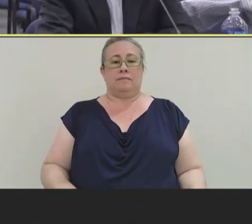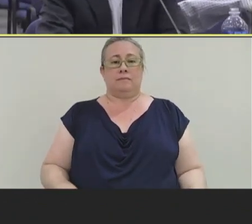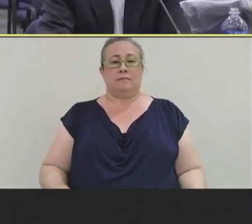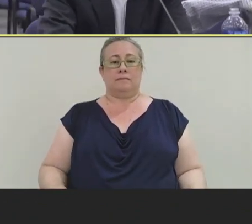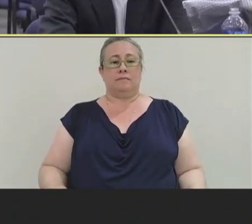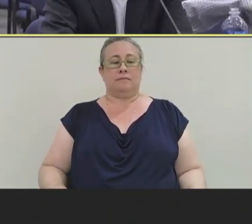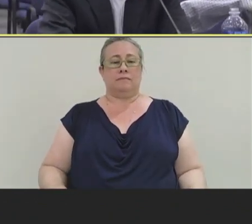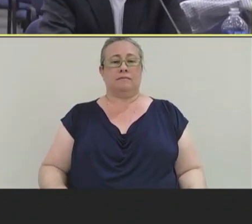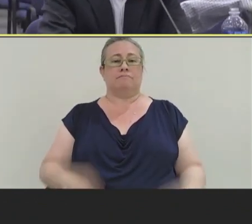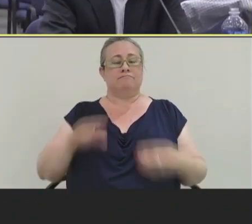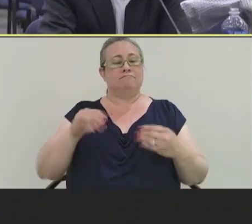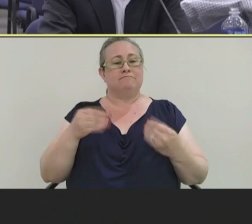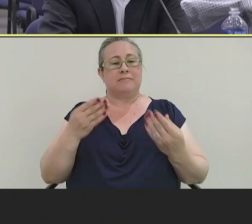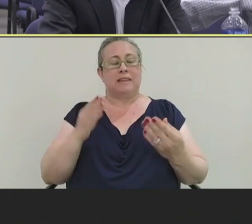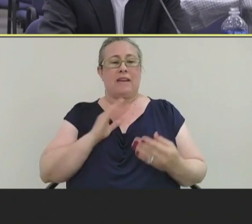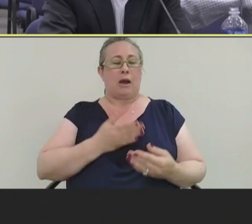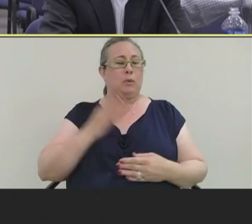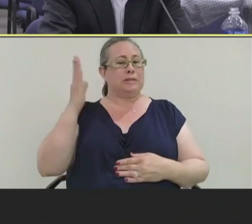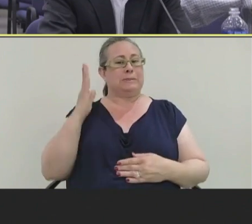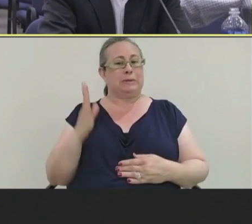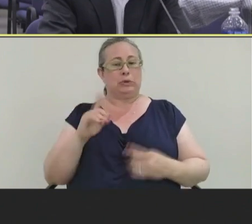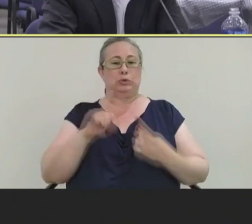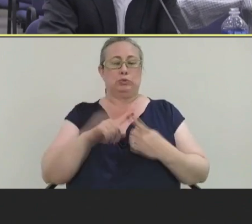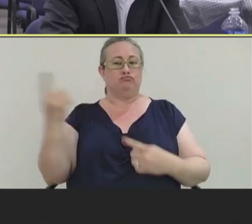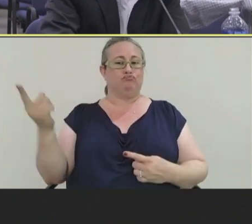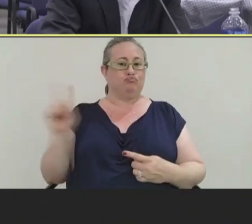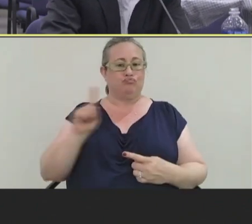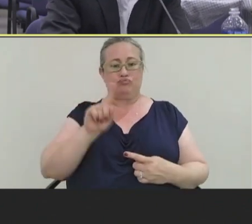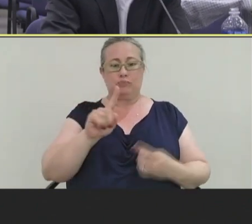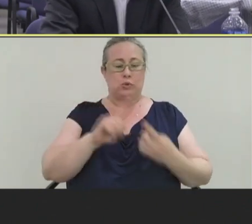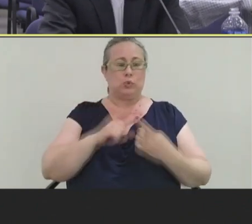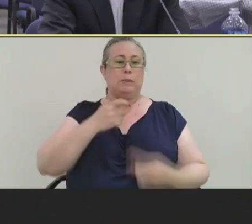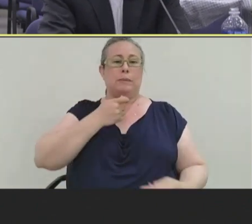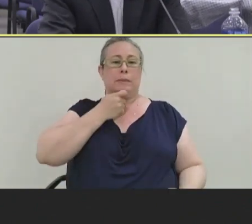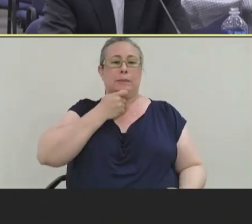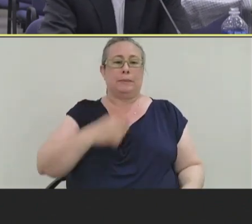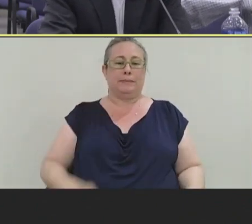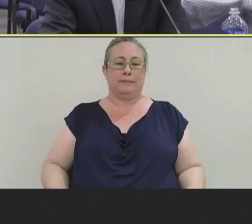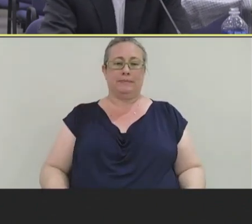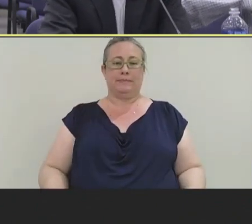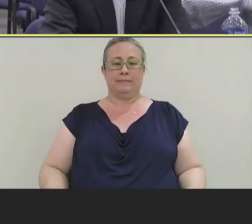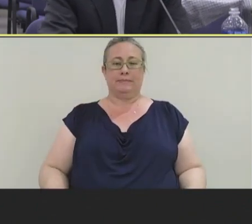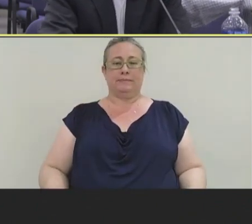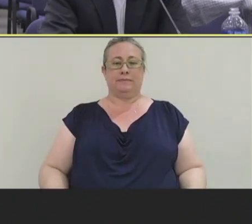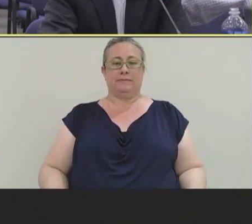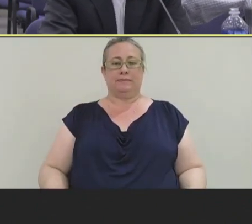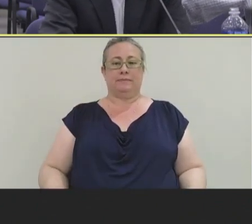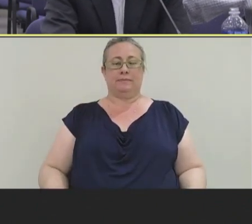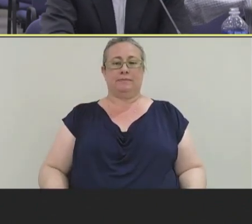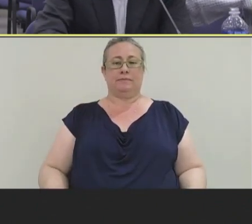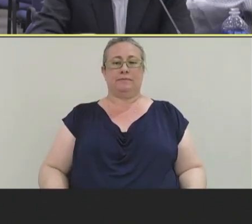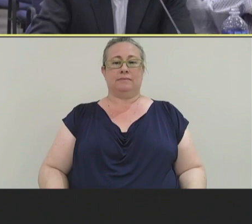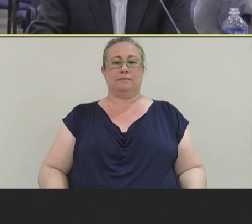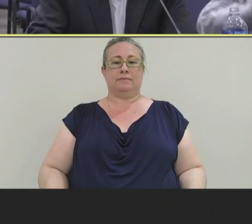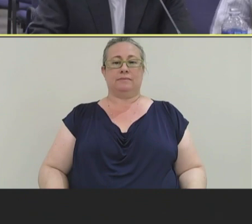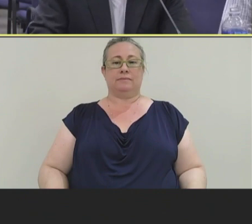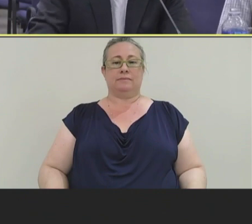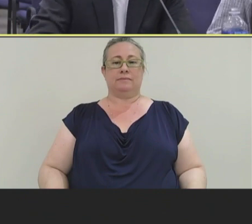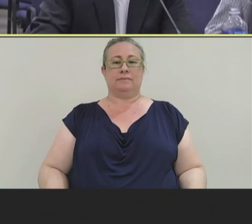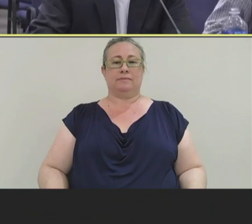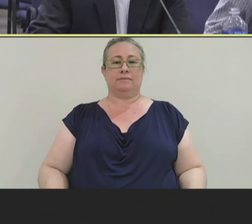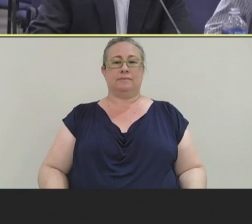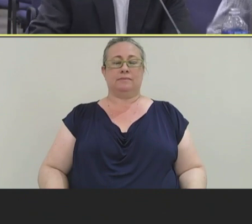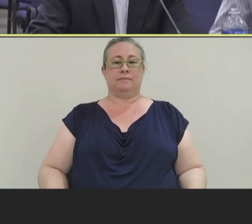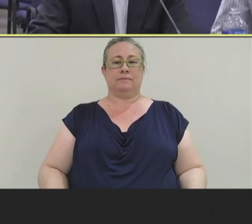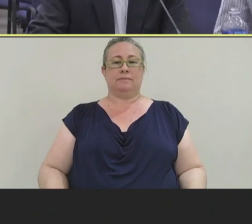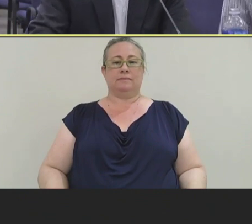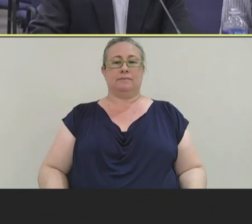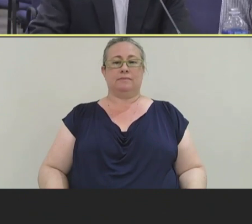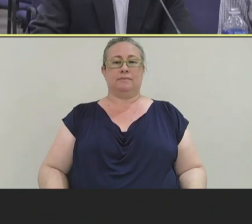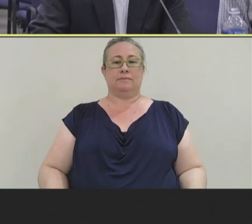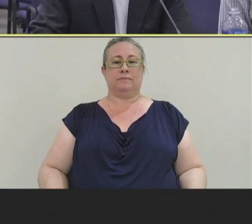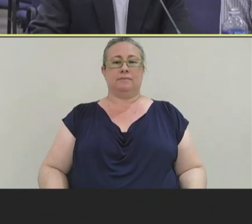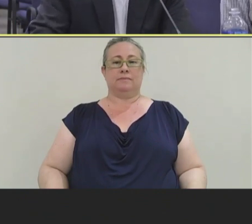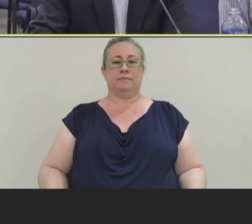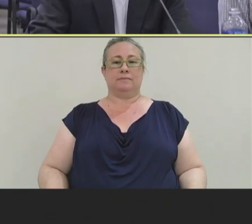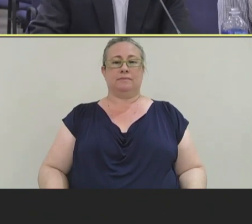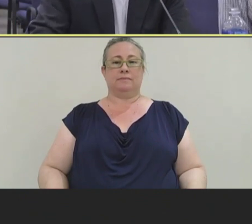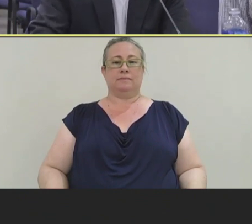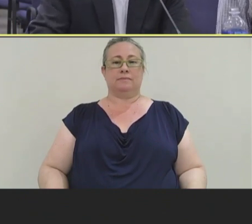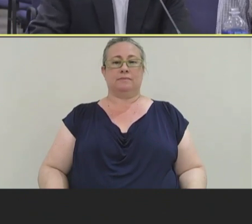Give our speaker a chance to come to the microphone.